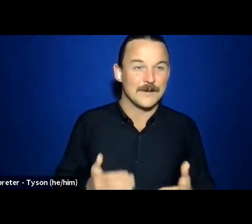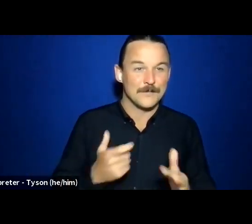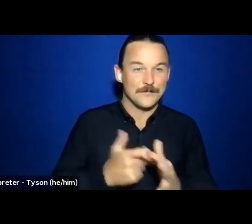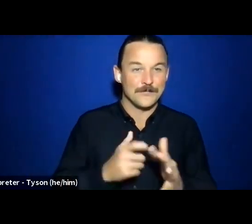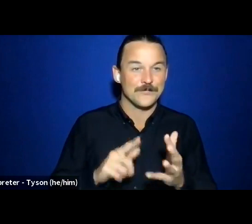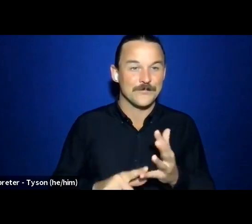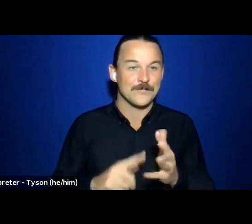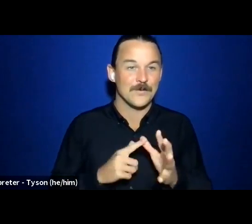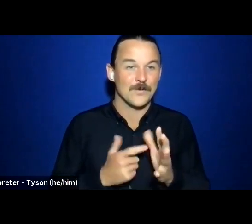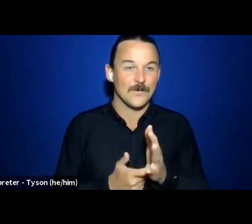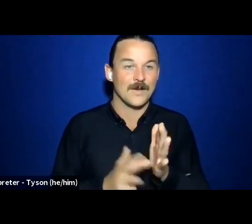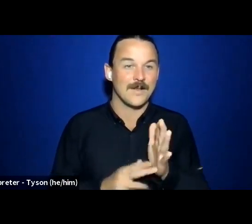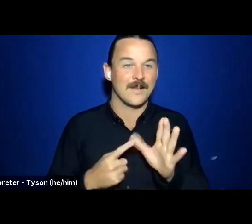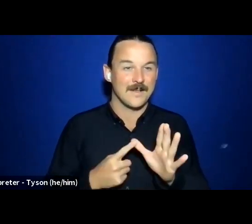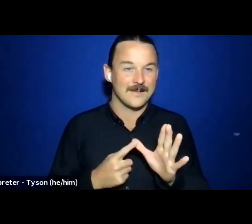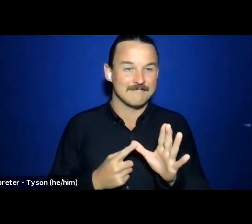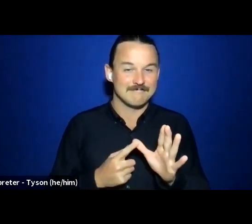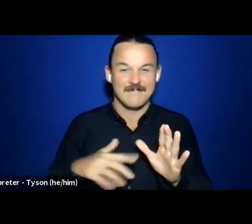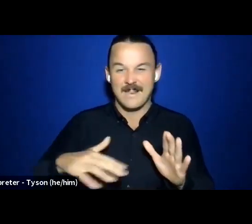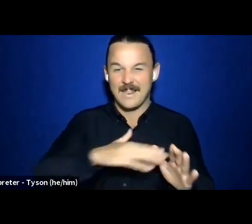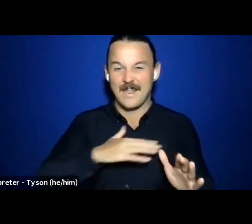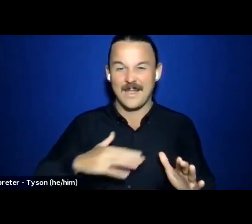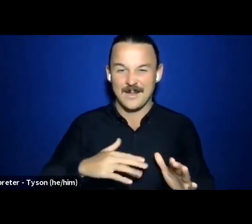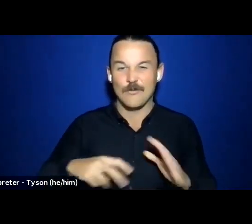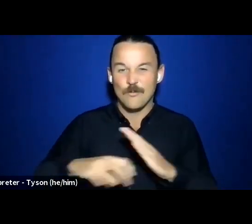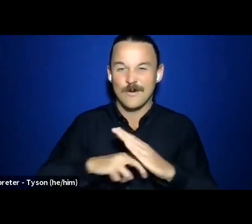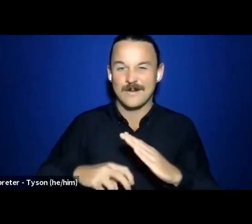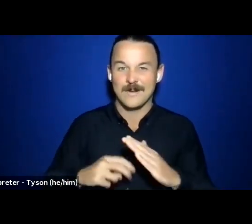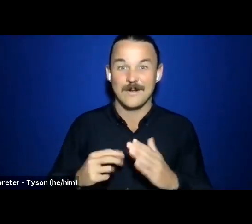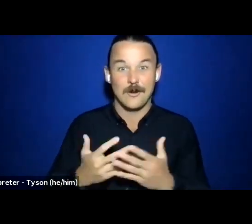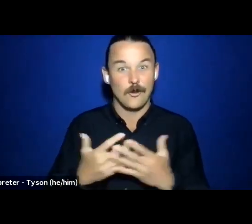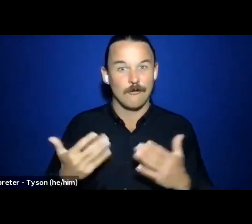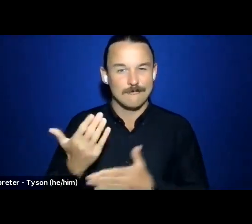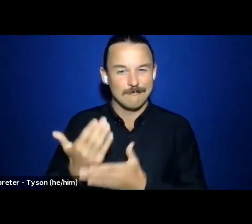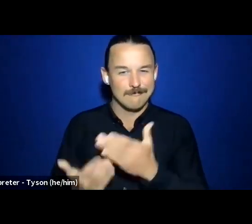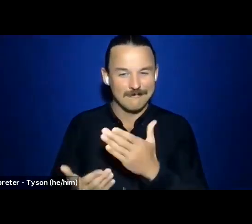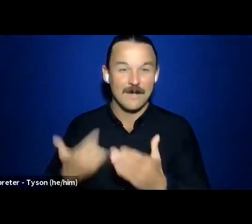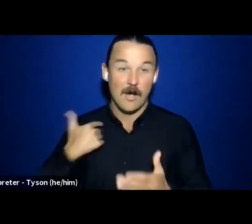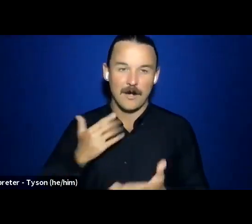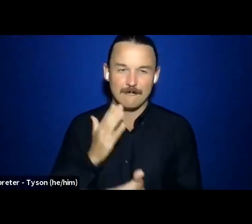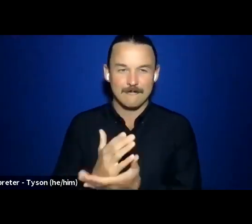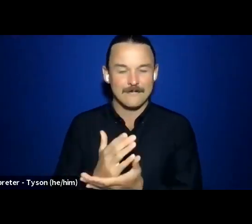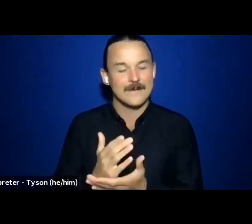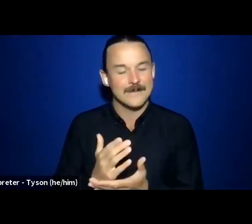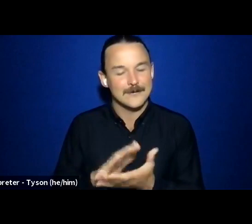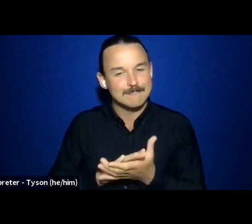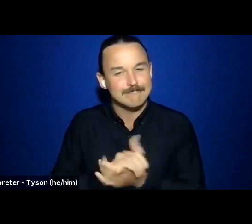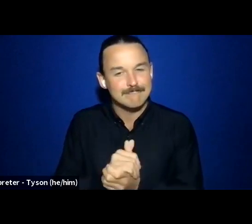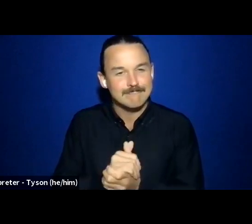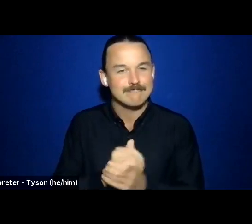land where I'm currently in quarantine it's a very folks, and thank you so much for that lovely introduction your skin is looking ready and drop your skincare routine on the chat please Hey everyone, it's such a pleasure to be joining you virtually from wonderful